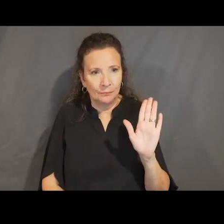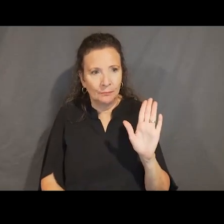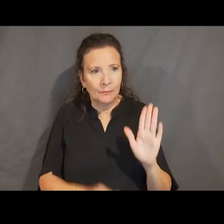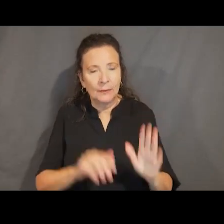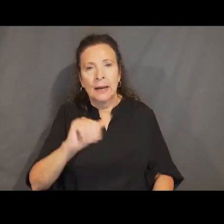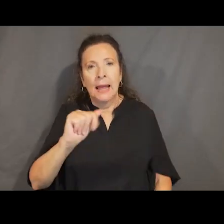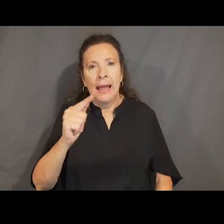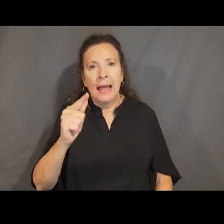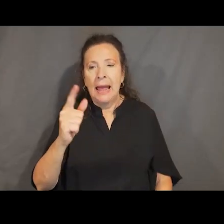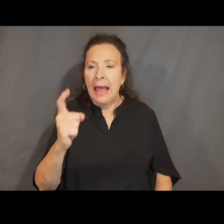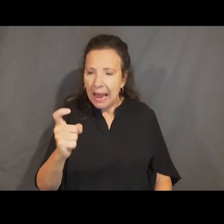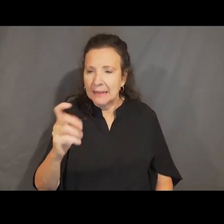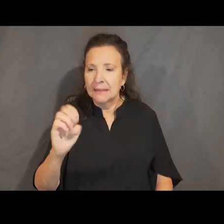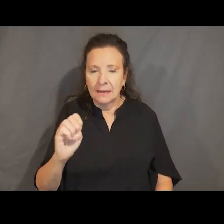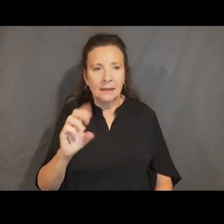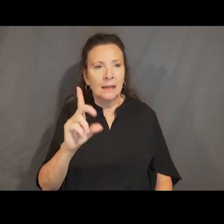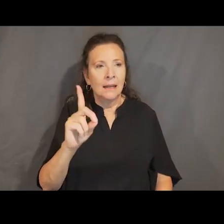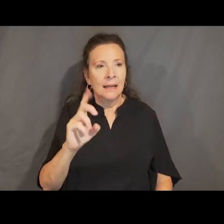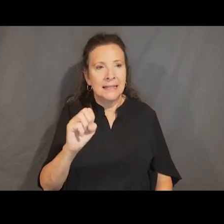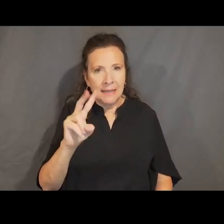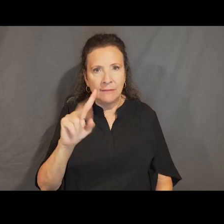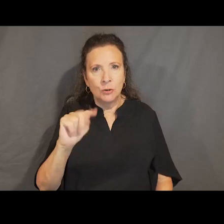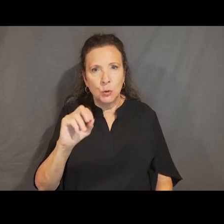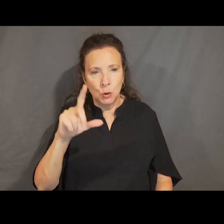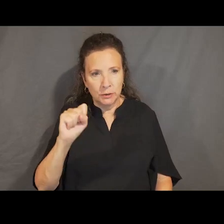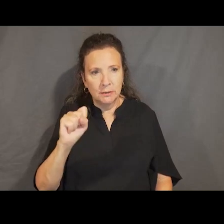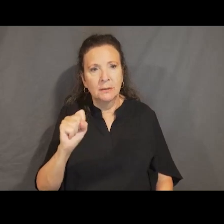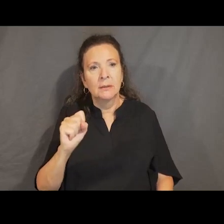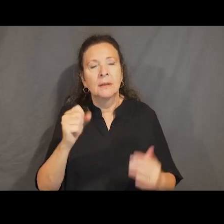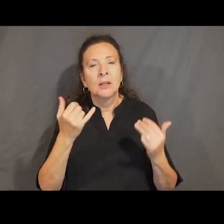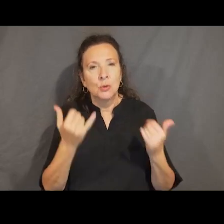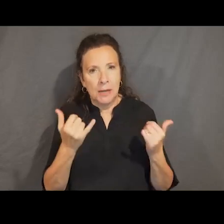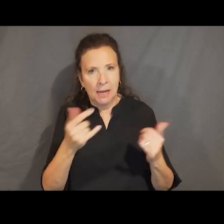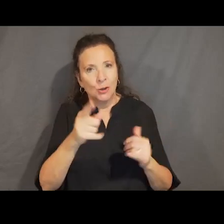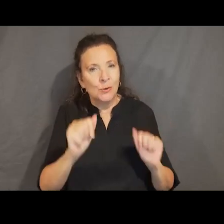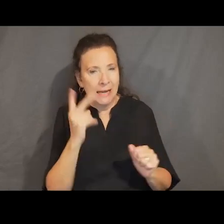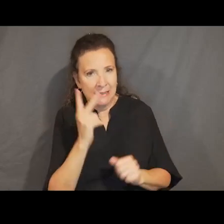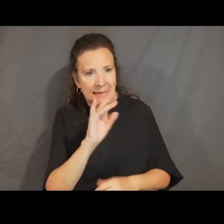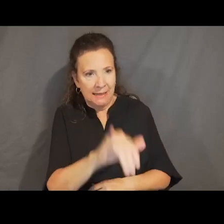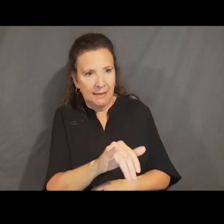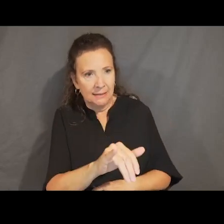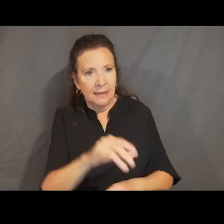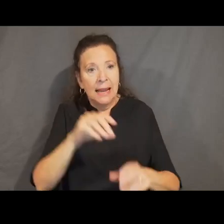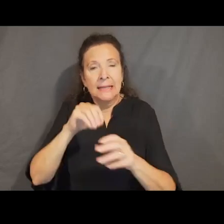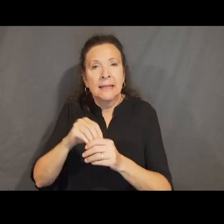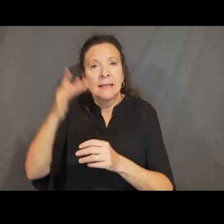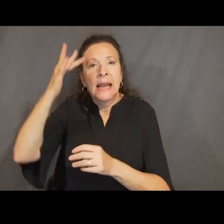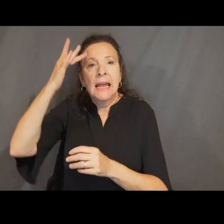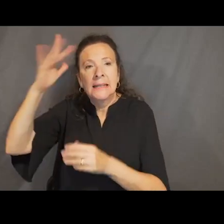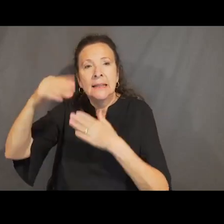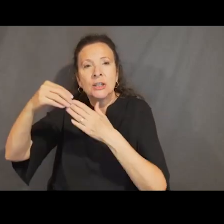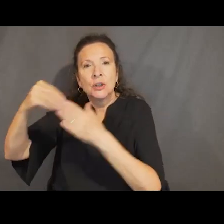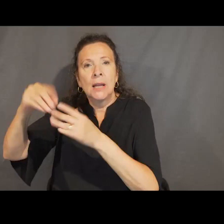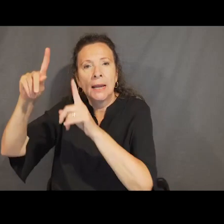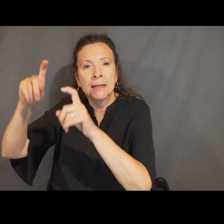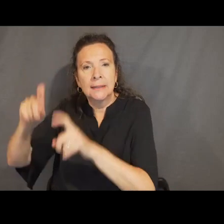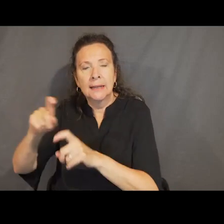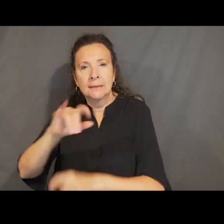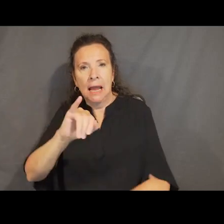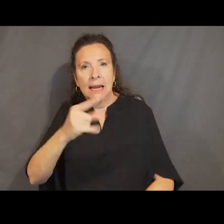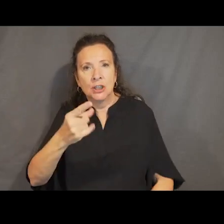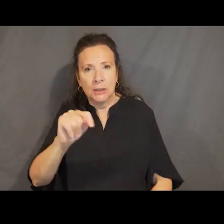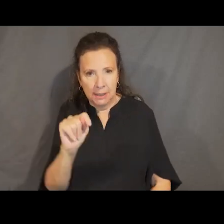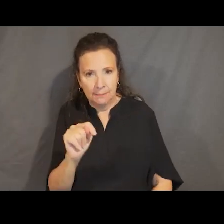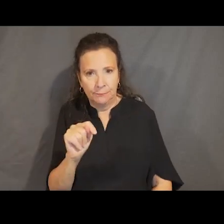today. It sits over in the intelligence guided tested area, so IGTs. And the reason I'm giving